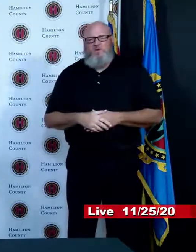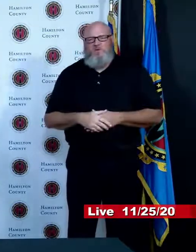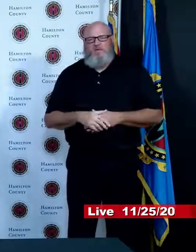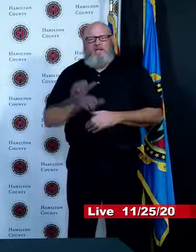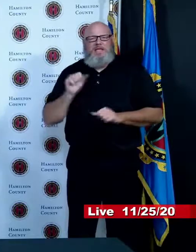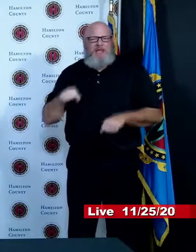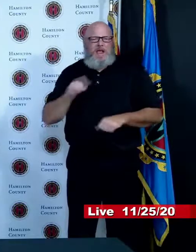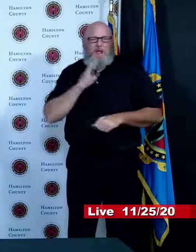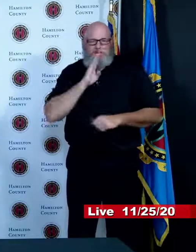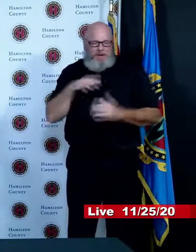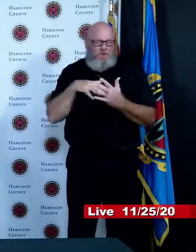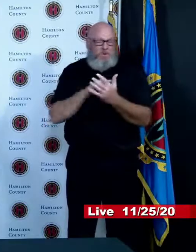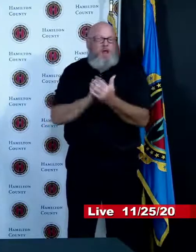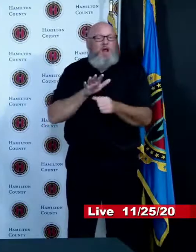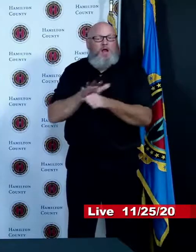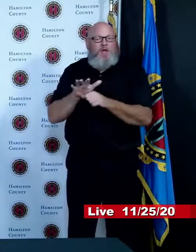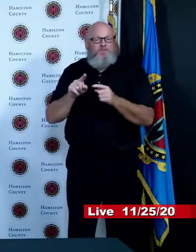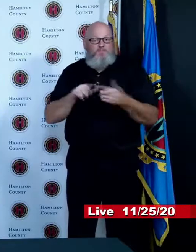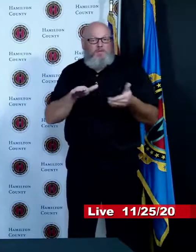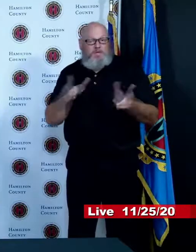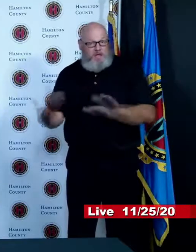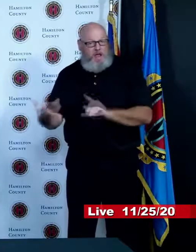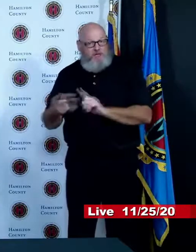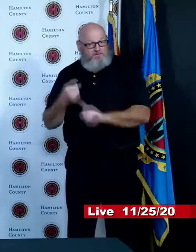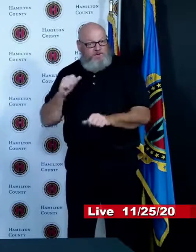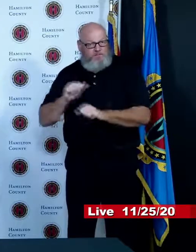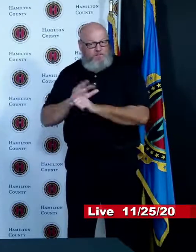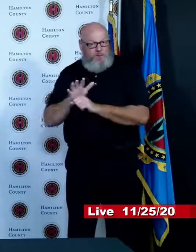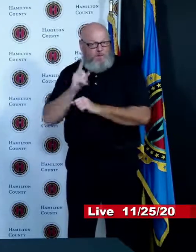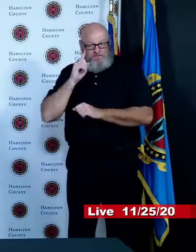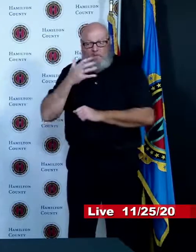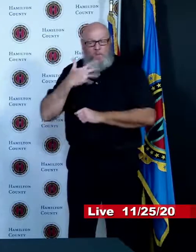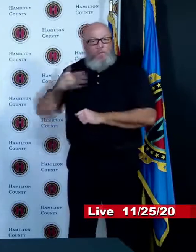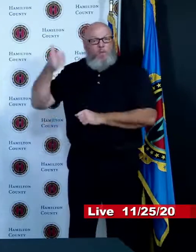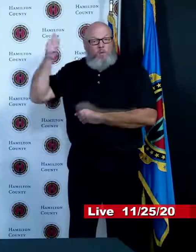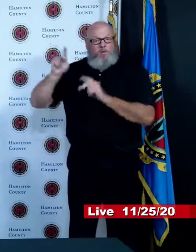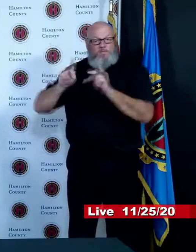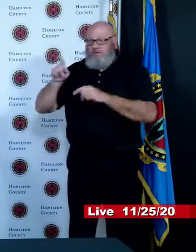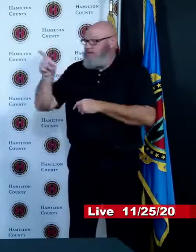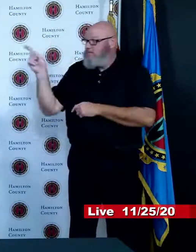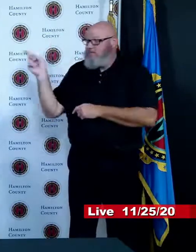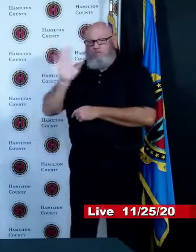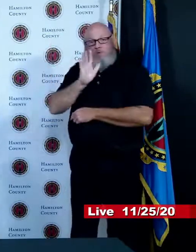the next question comes from Scott Wartman with the Enquirer hi Scott good morning